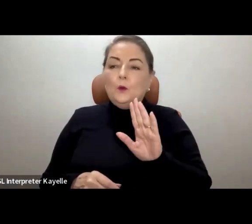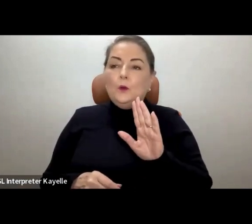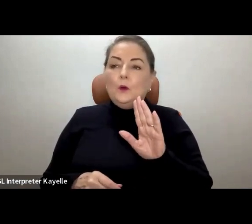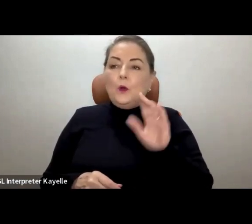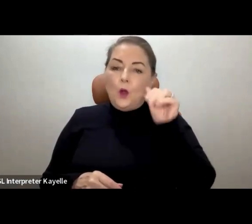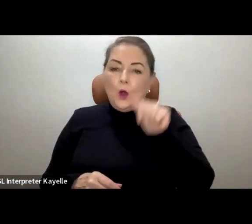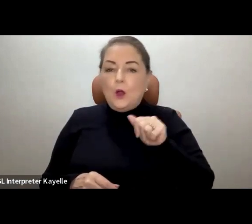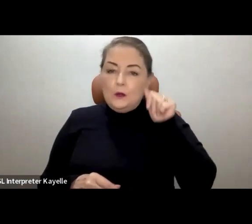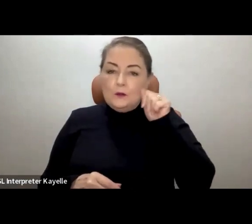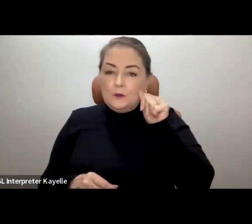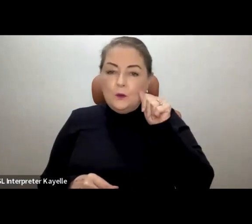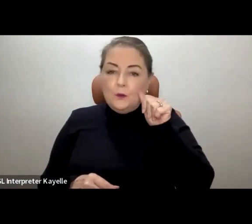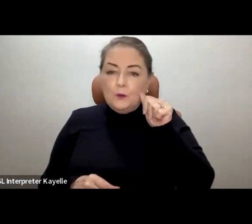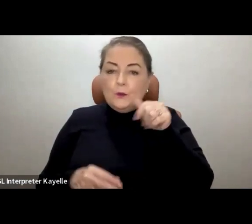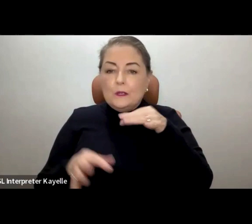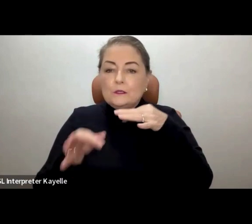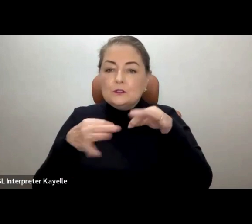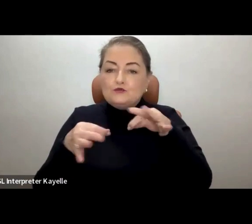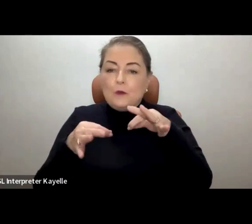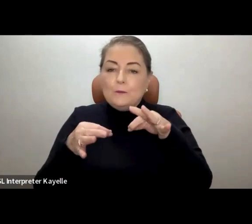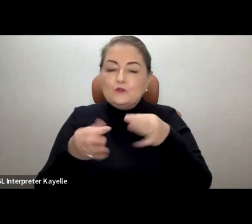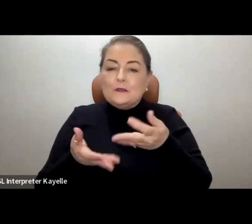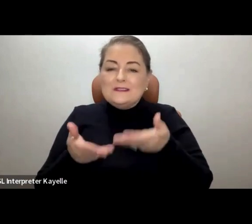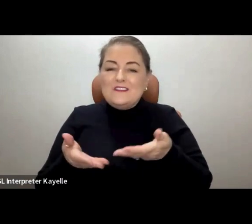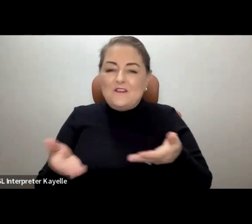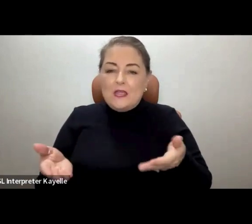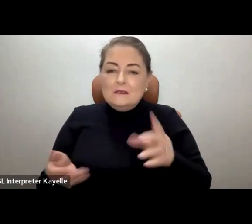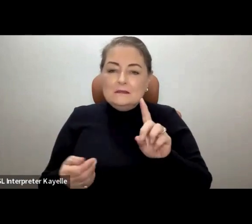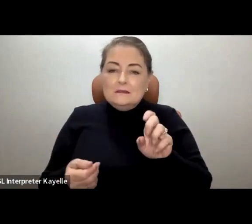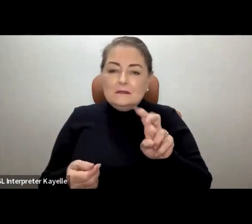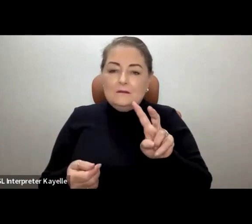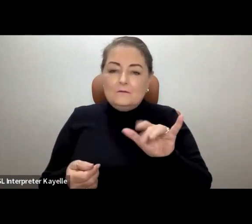device here". And audio description is for the blind